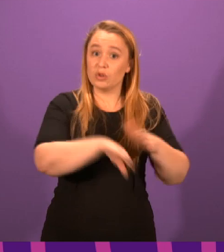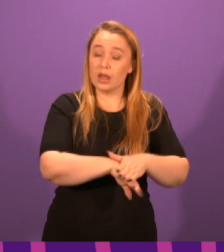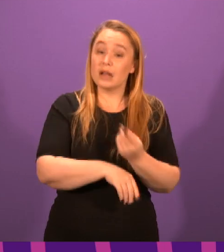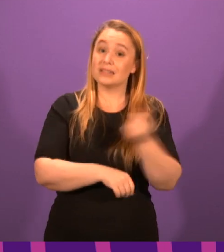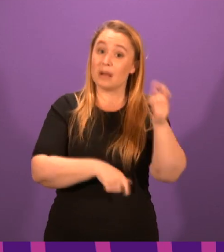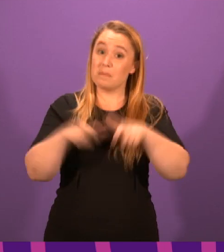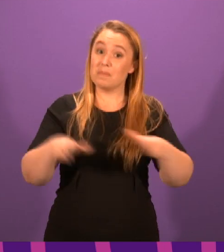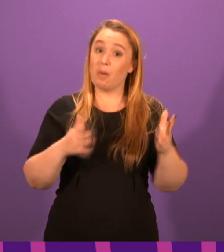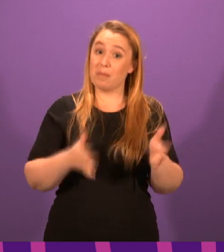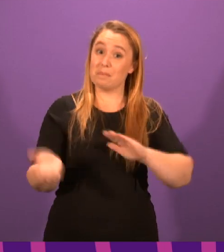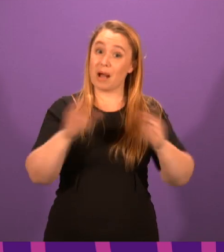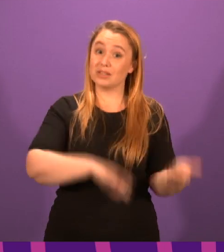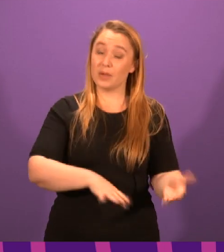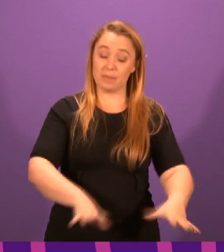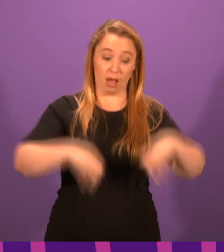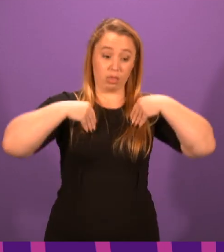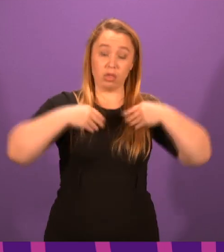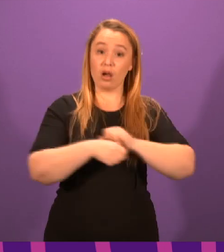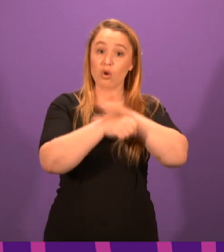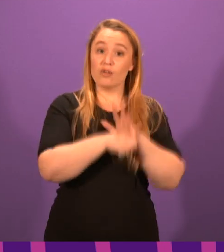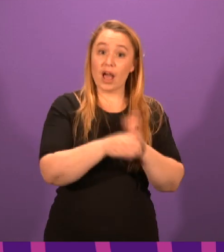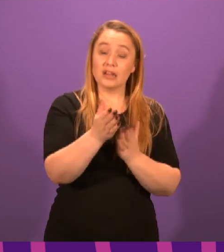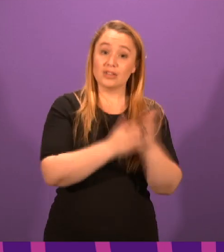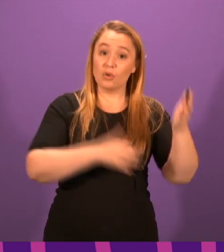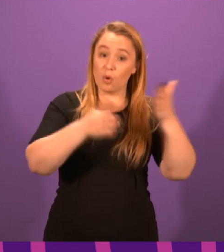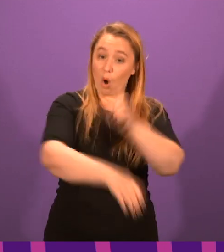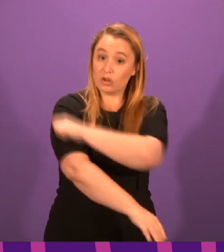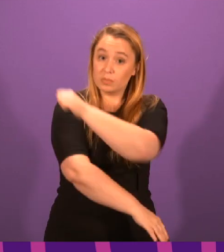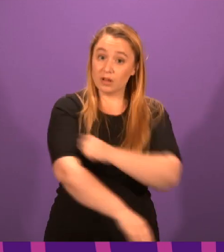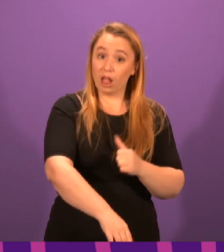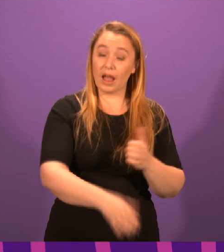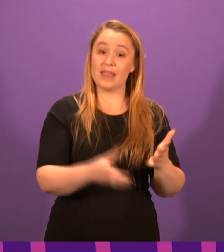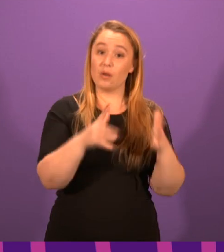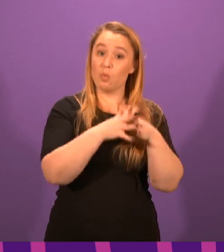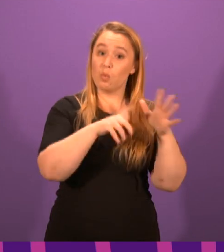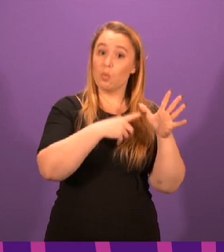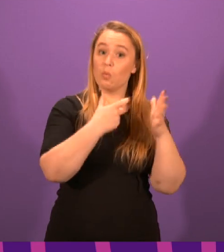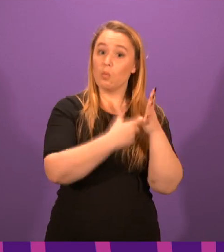hospital. Could the cabinet secretary give an update on that? People are worried about going